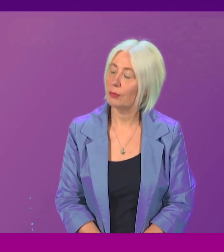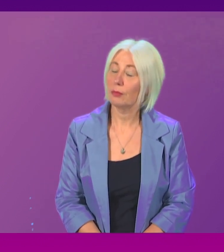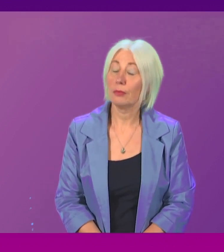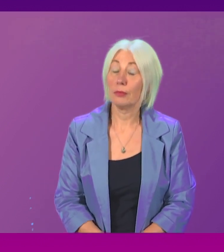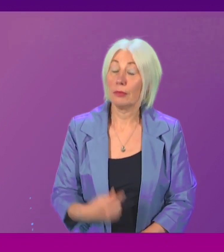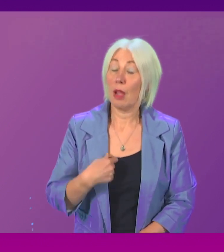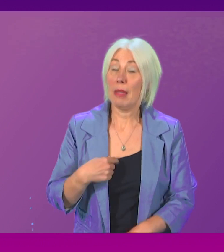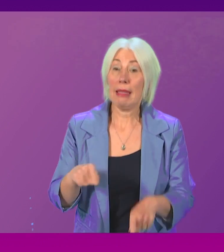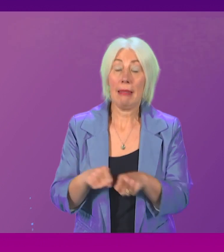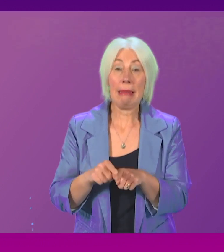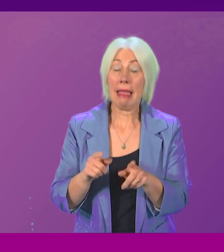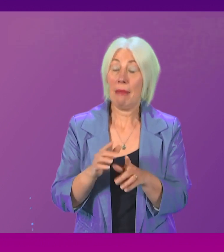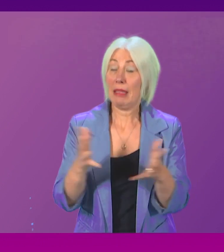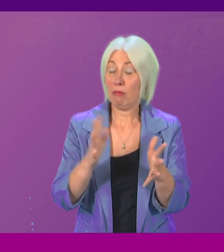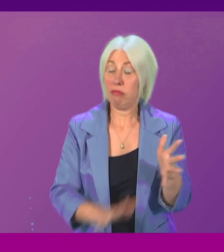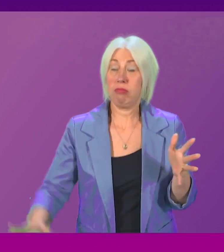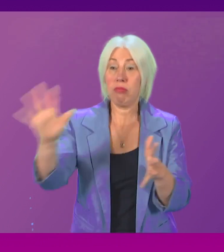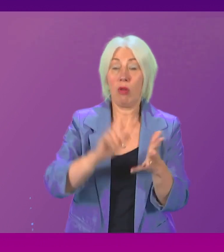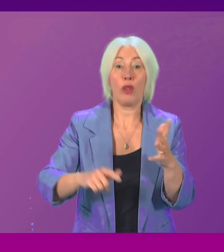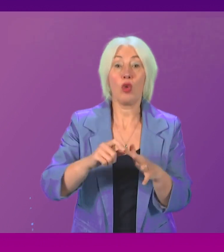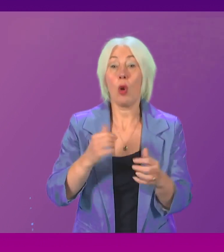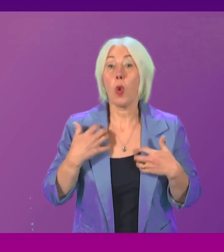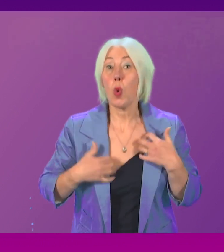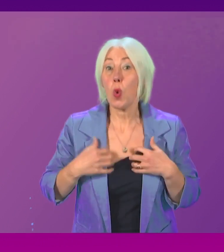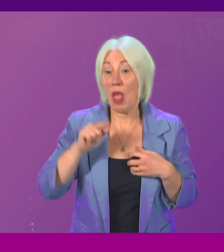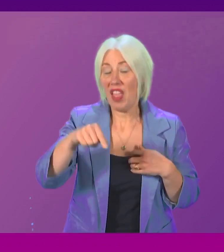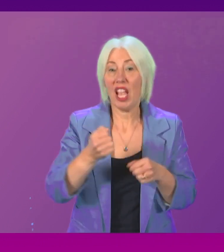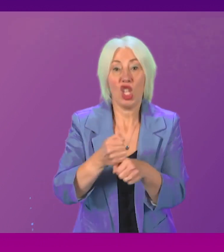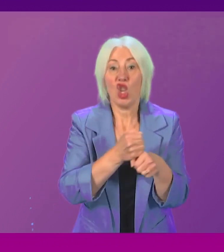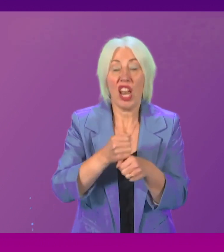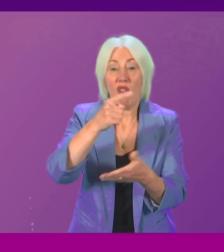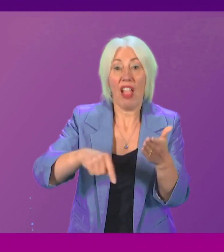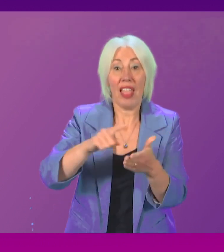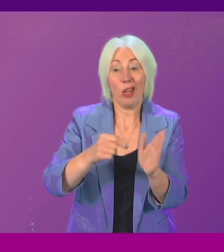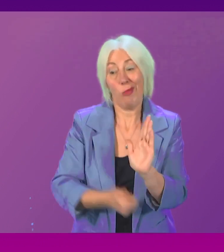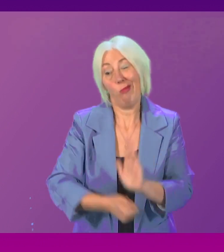Like many people across the United Kingdom, I look forward to the next general election, when we can boot out the Tory Government and get rid of the Scottish National Party’s